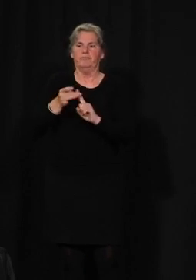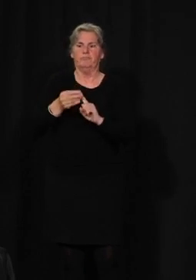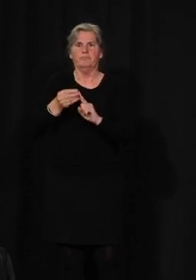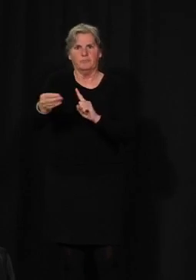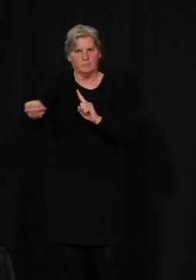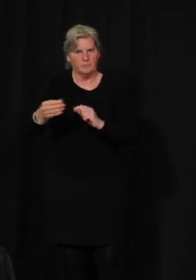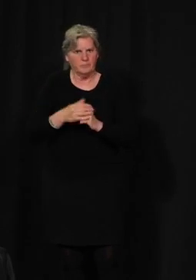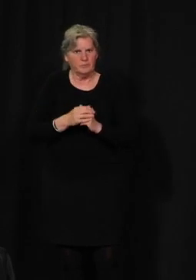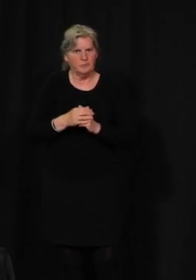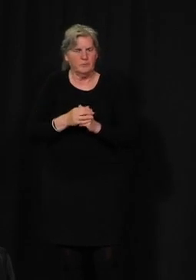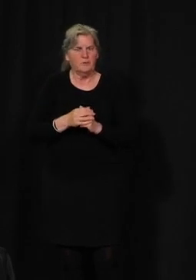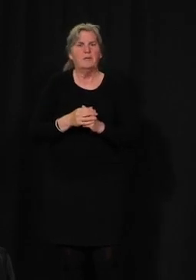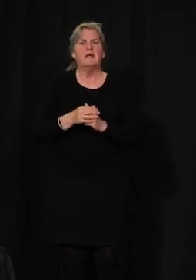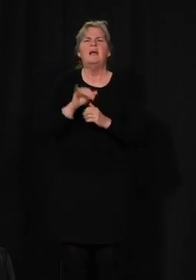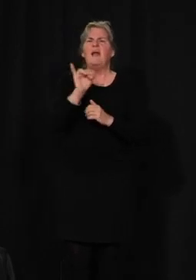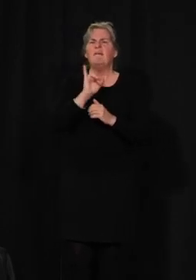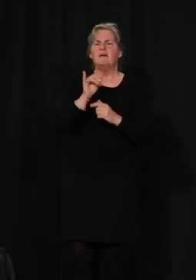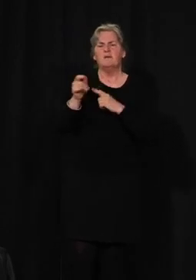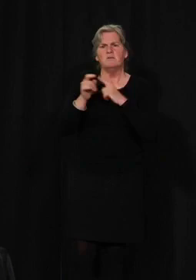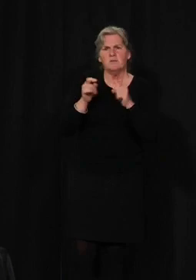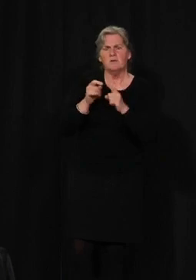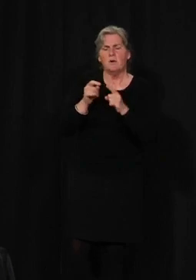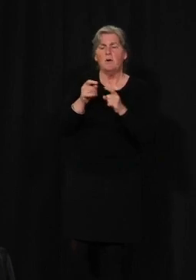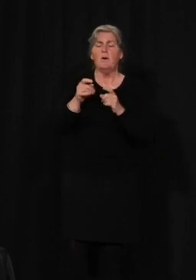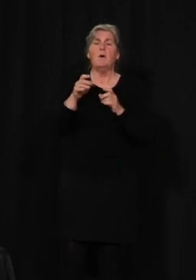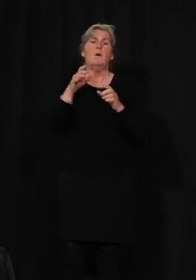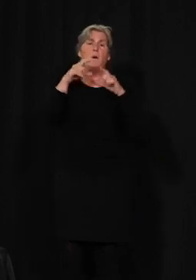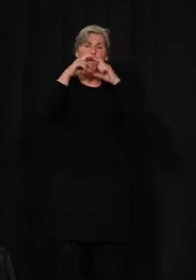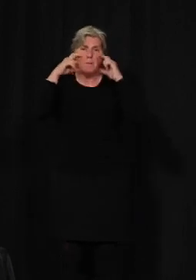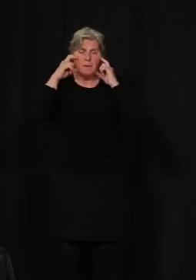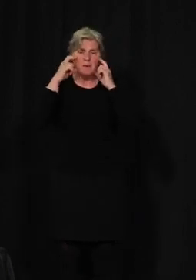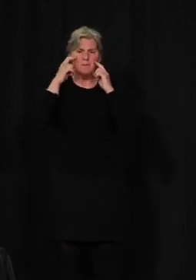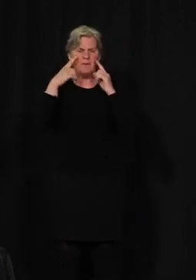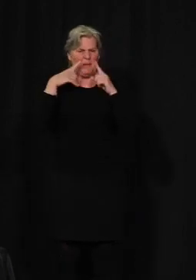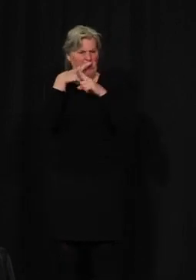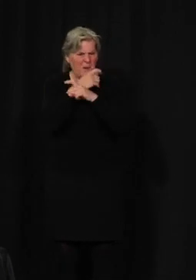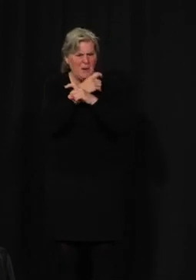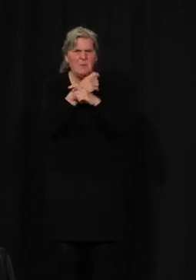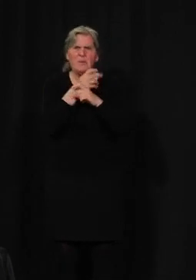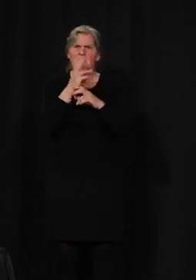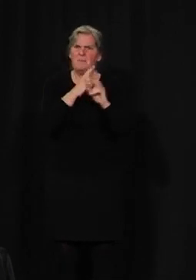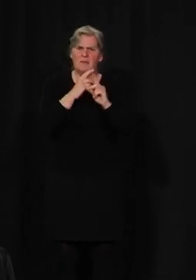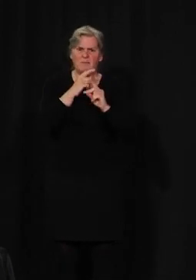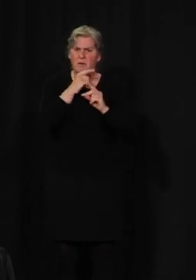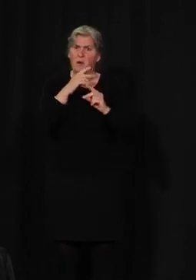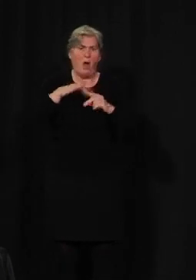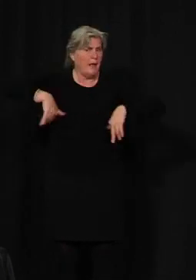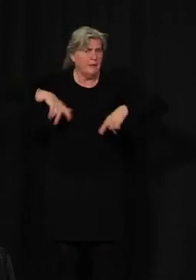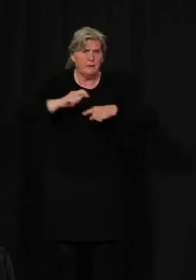More errors in infection control are made with PPE that is too complicated or where people are not trained.